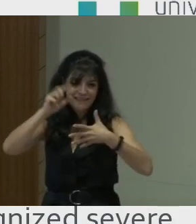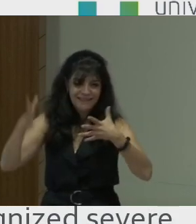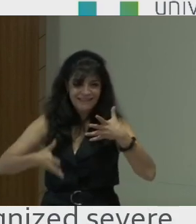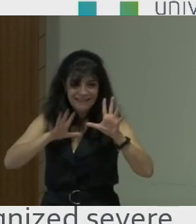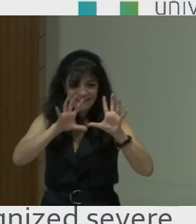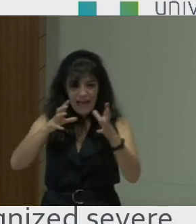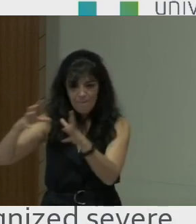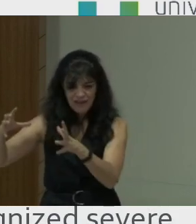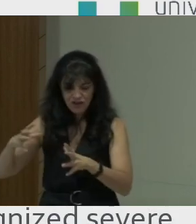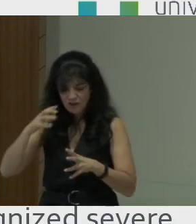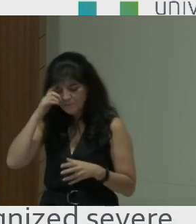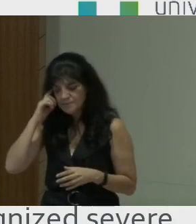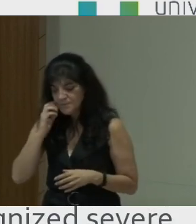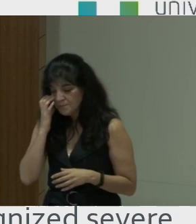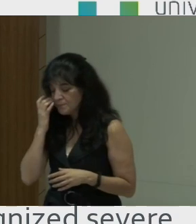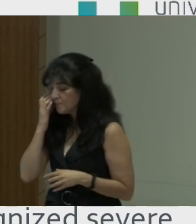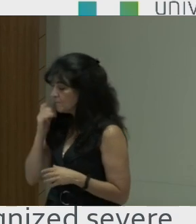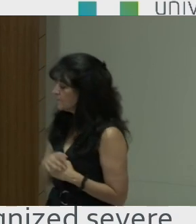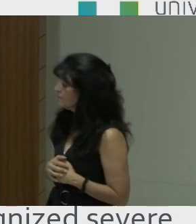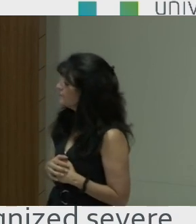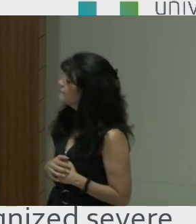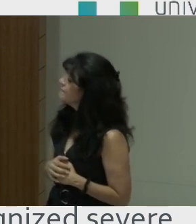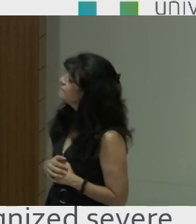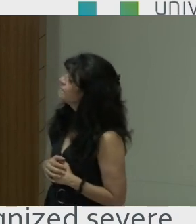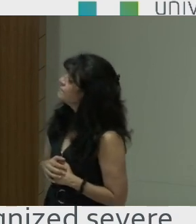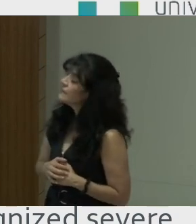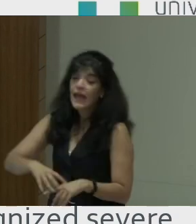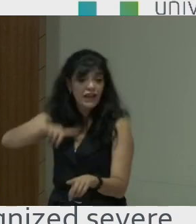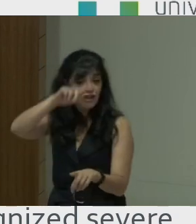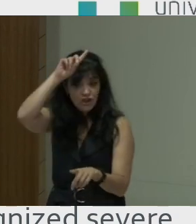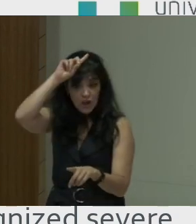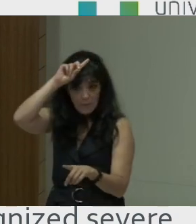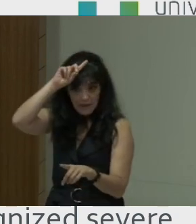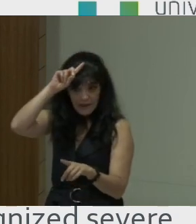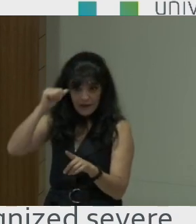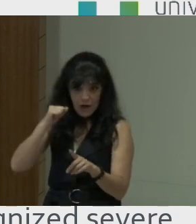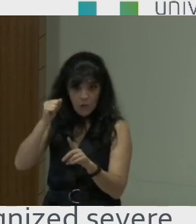In Germany, the number according to our social laws is quite low with 1.5%